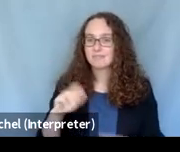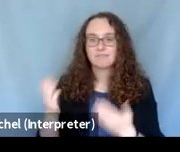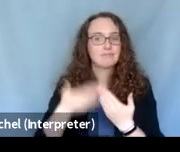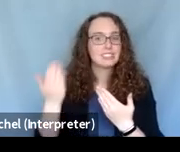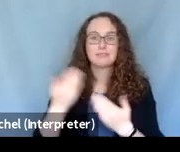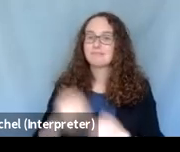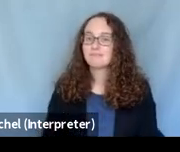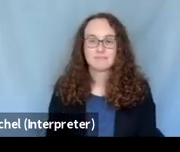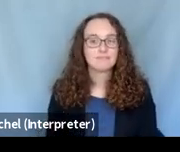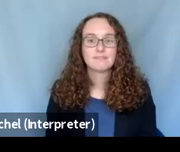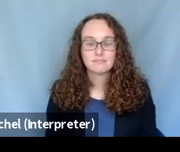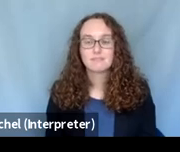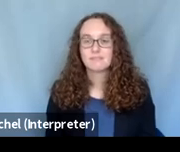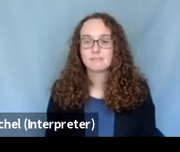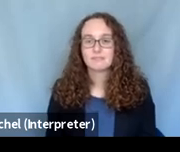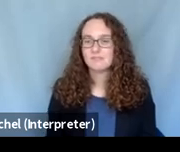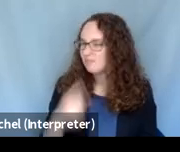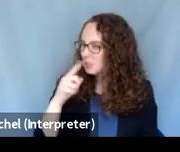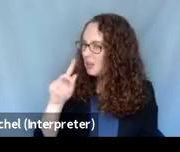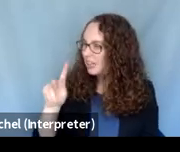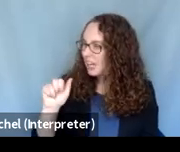(pause while reading screen)